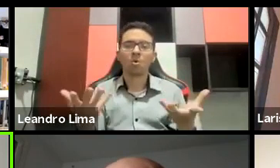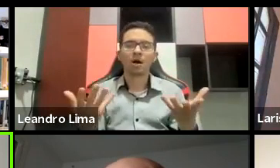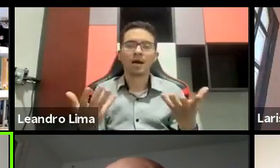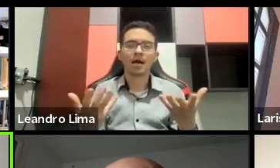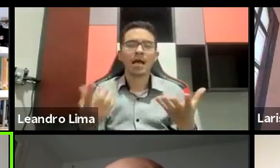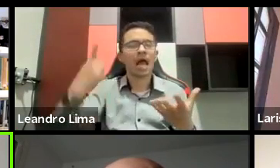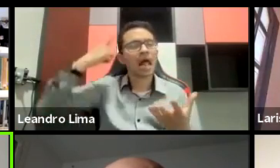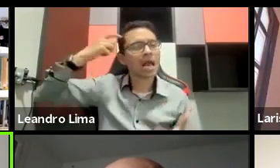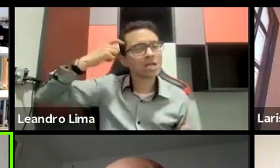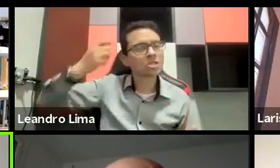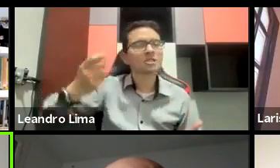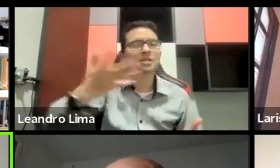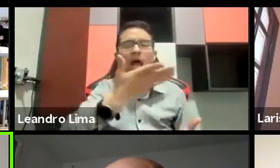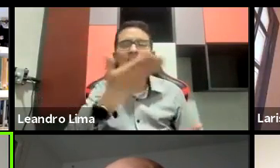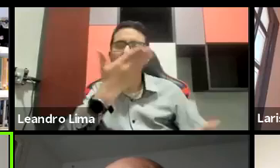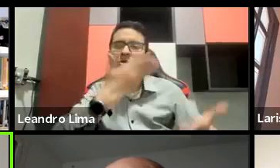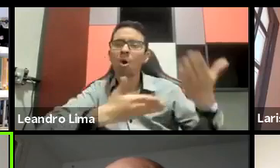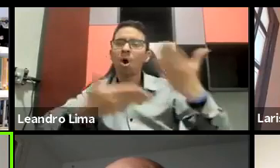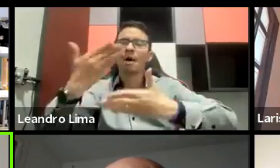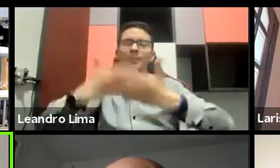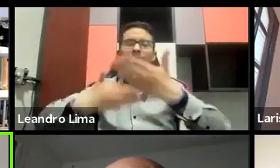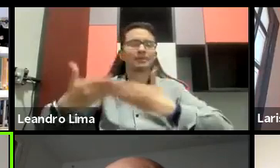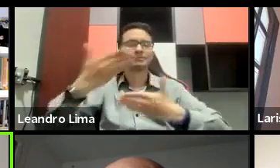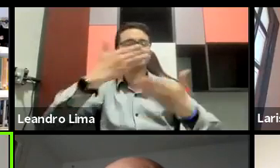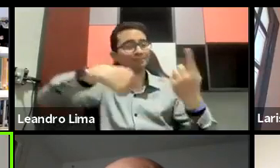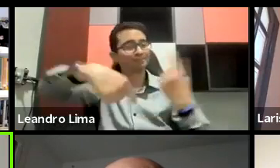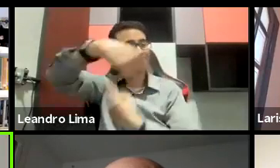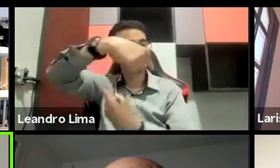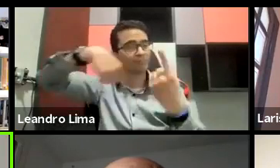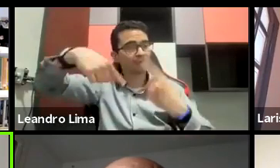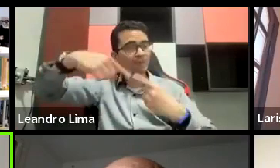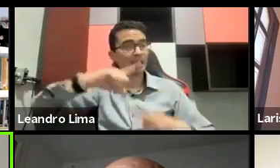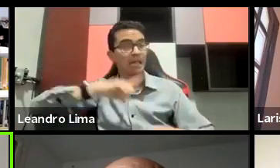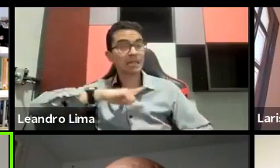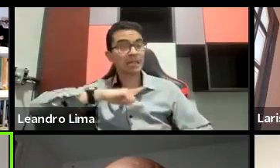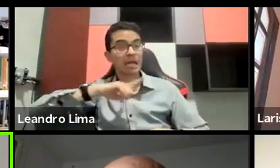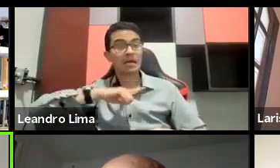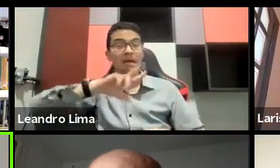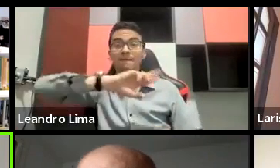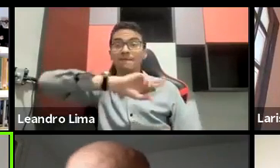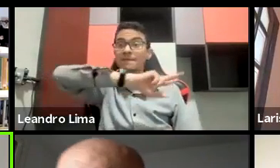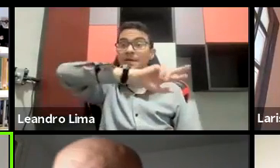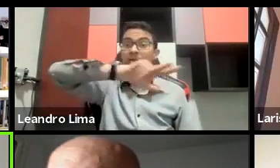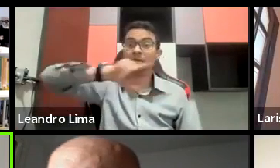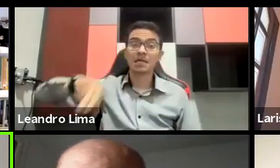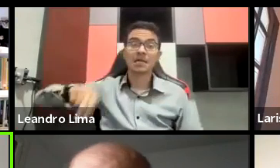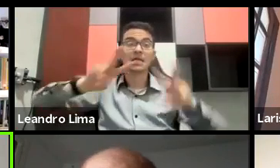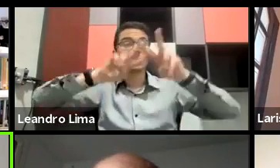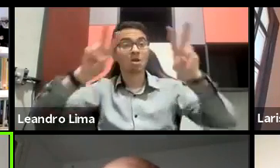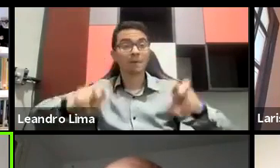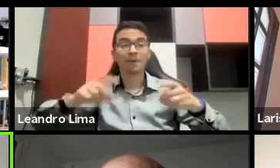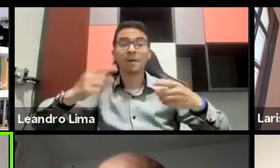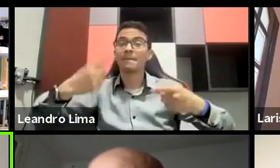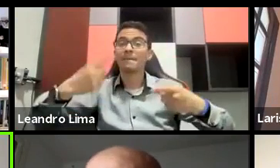creativity collaboration, contradiction, and um so many contradiction, and um so many contradiction, and um so many topics that we discussed and I topics that we discussed and I topics that we discussed and I think I don't know. I don't think I don't know. I don't